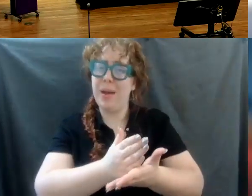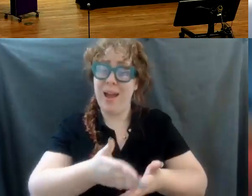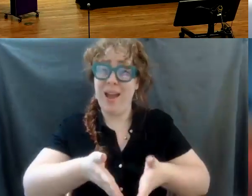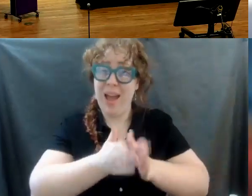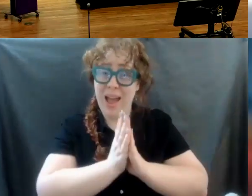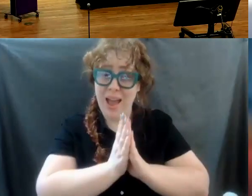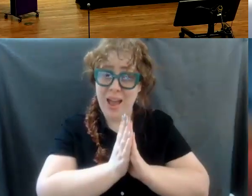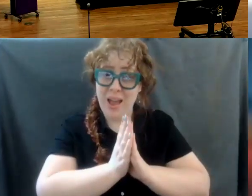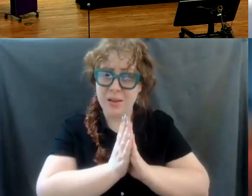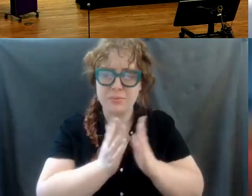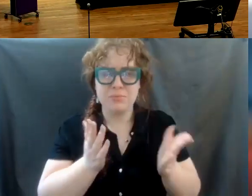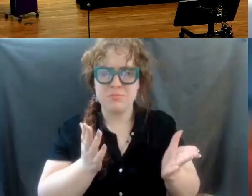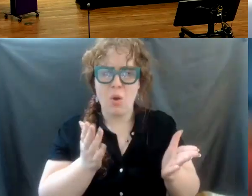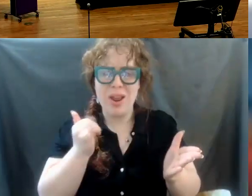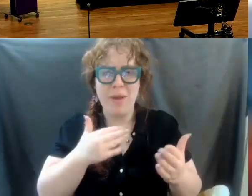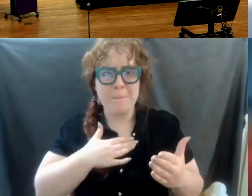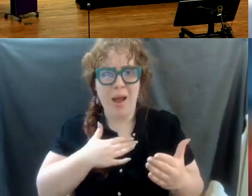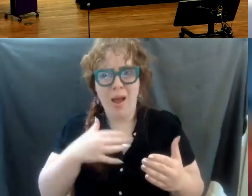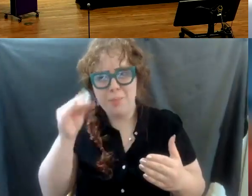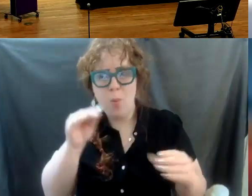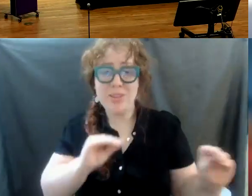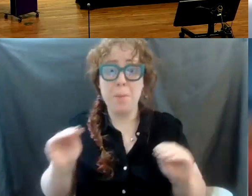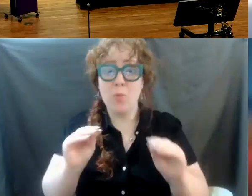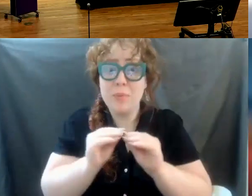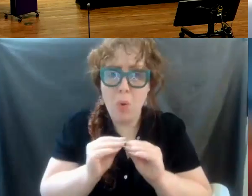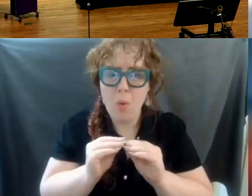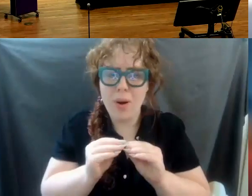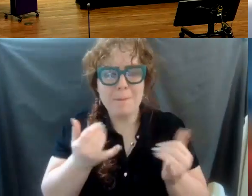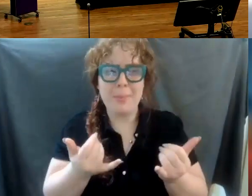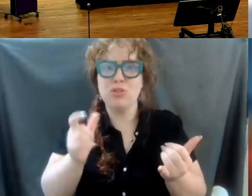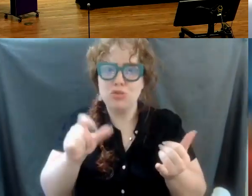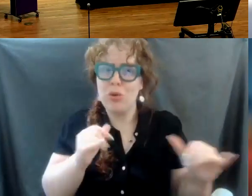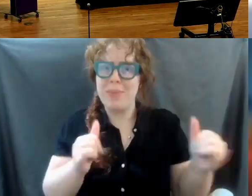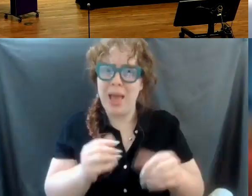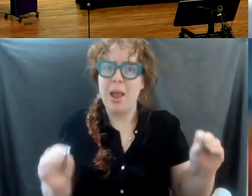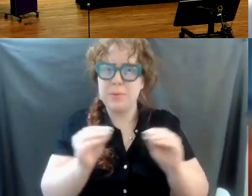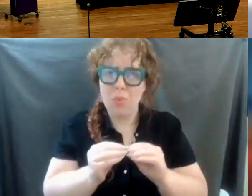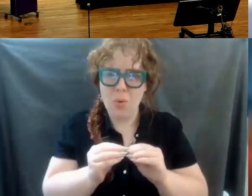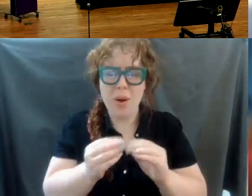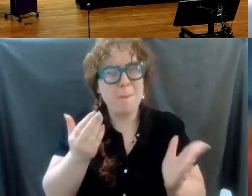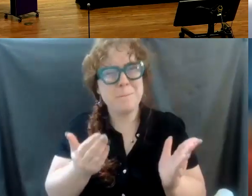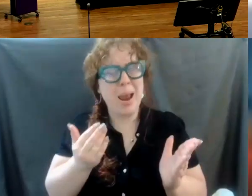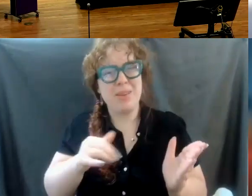Should they be playing more? Is it not a developmentally appropriate to ask them to sit still and to regurgitate?